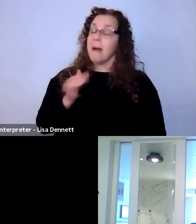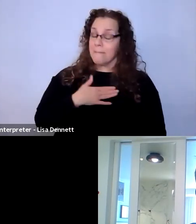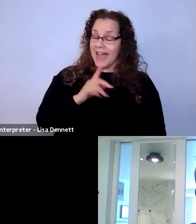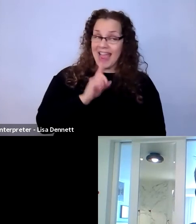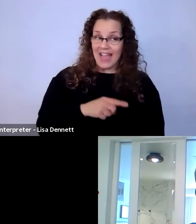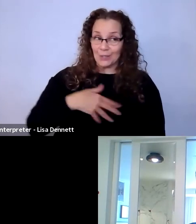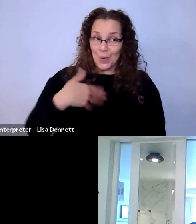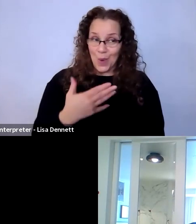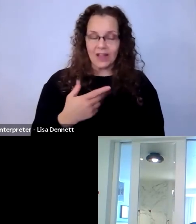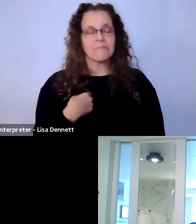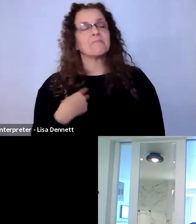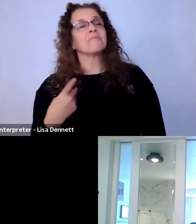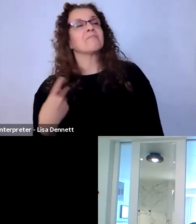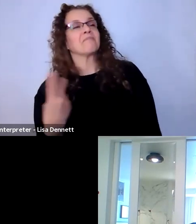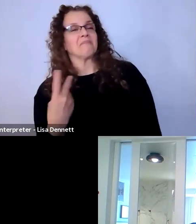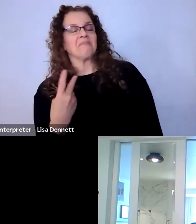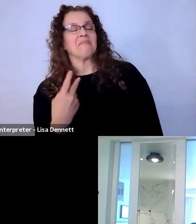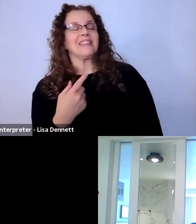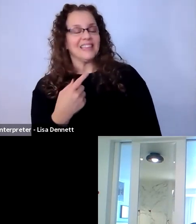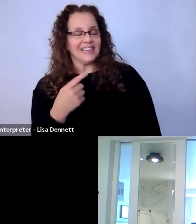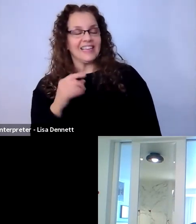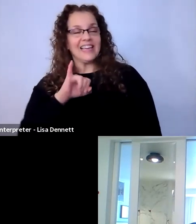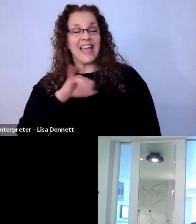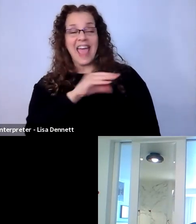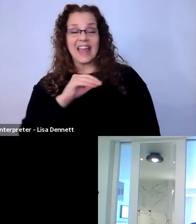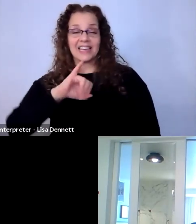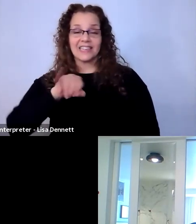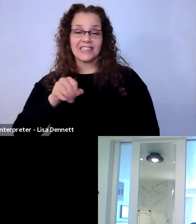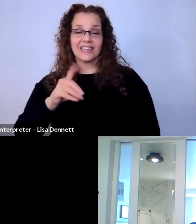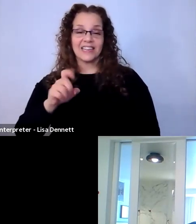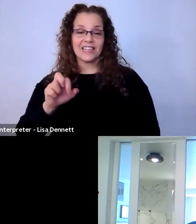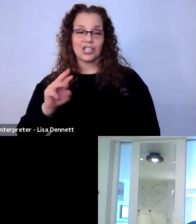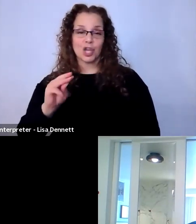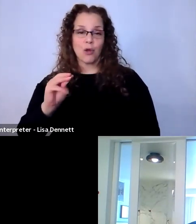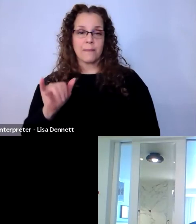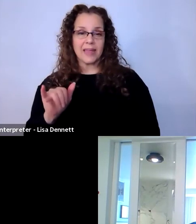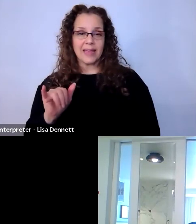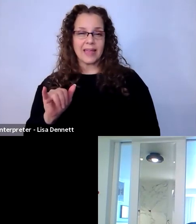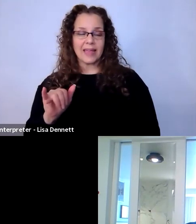and my buddy JEREMY seta he's been doing a yearly I think it's called paved the way to God, am I remembering this right.